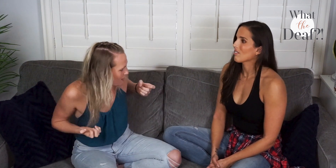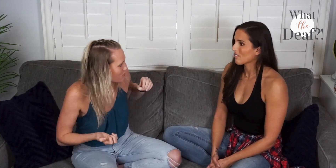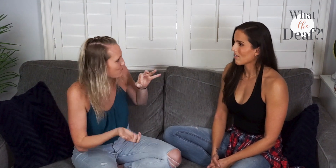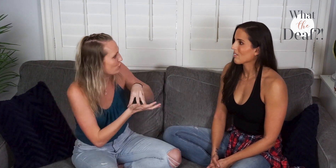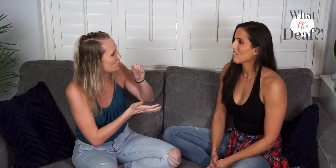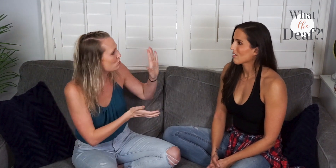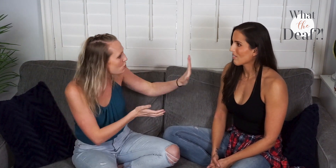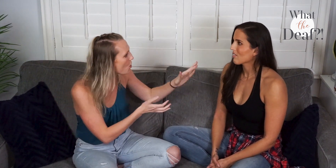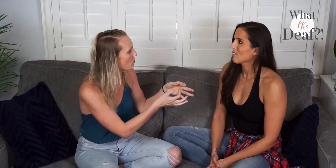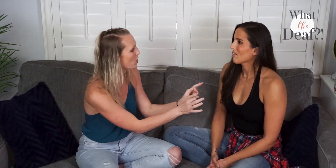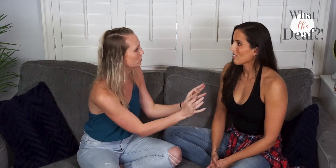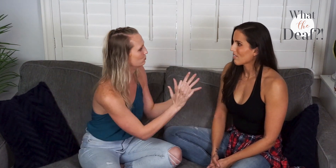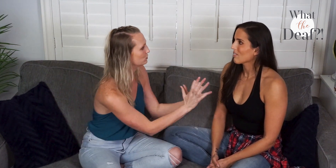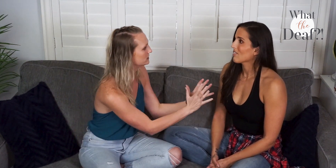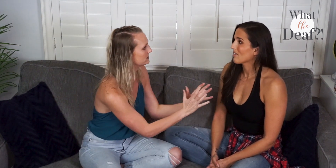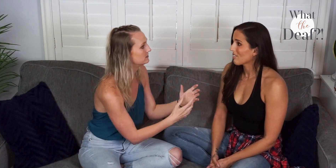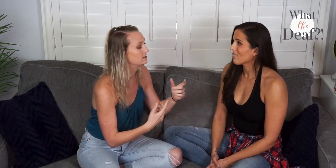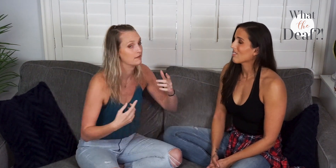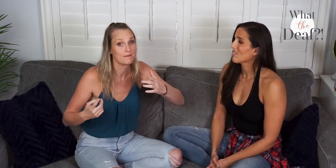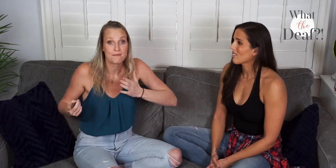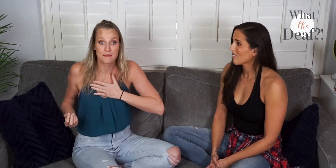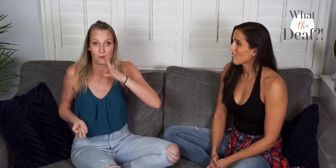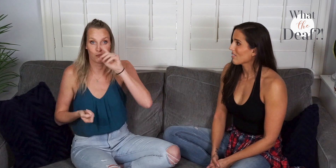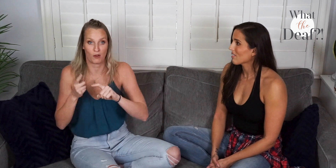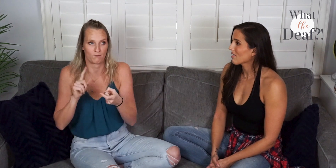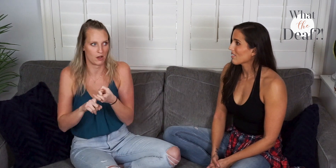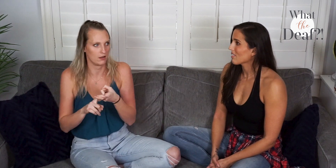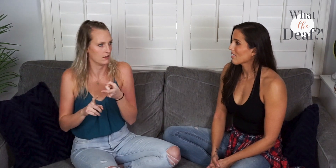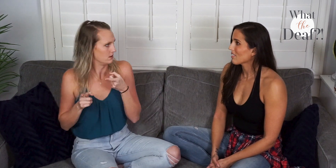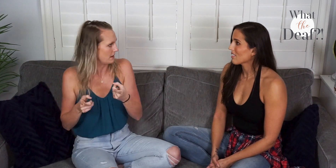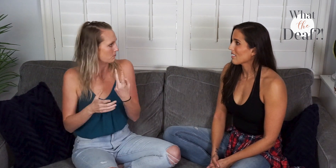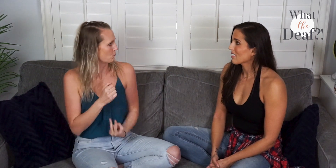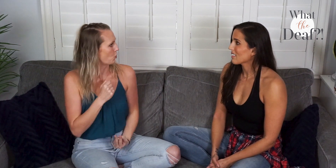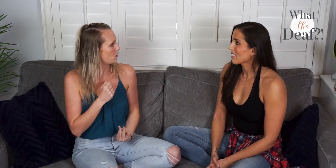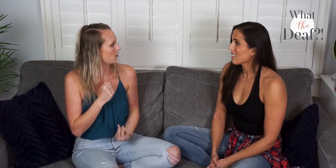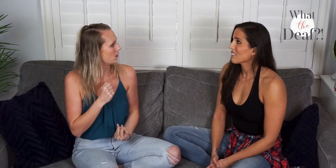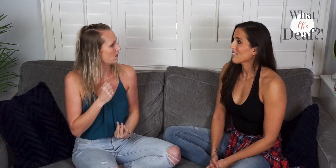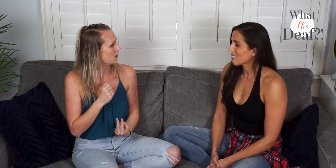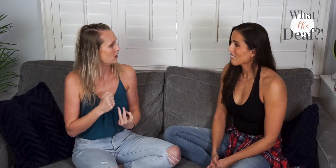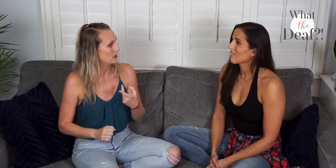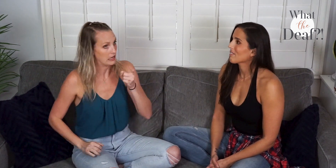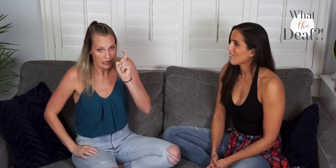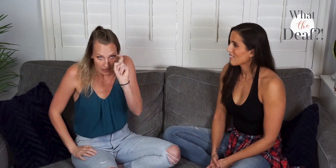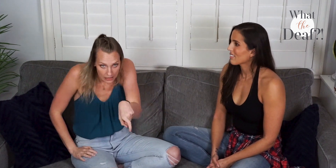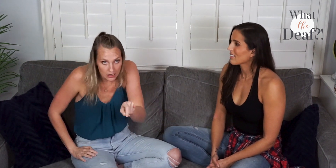Like, I want to learn your language. Whereas my boyfriend, he is both.